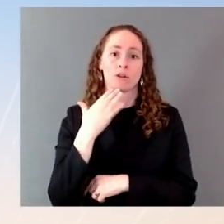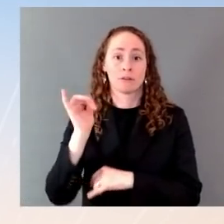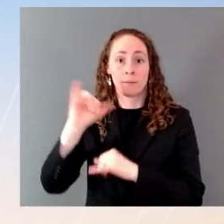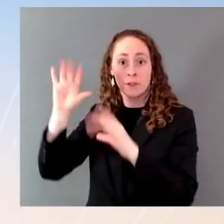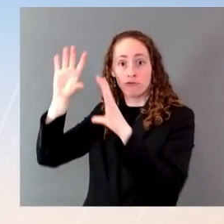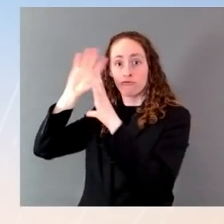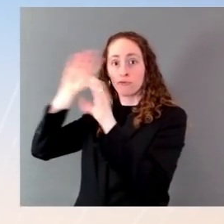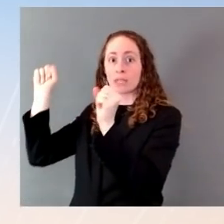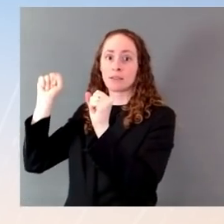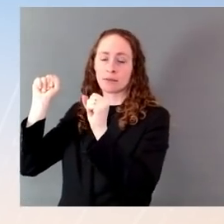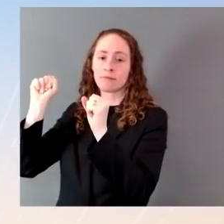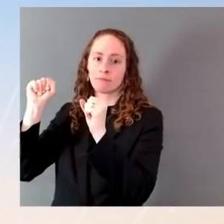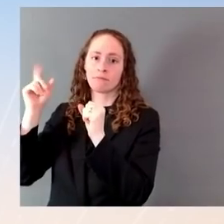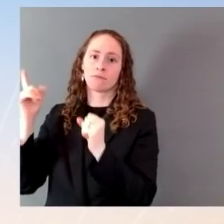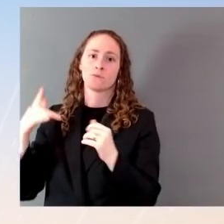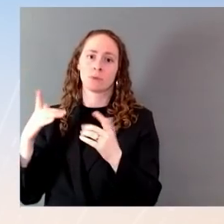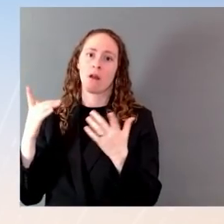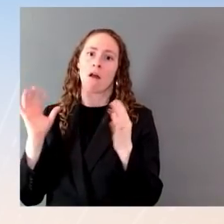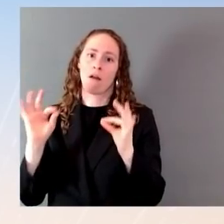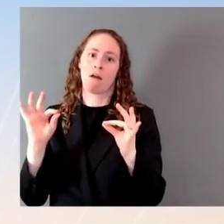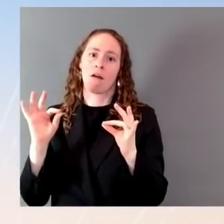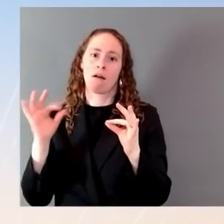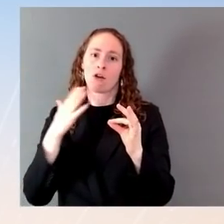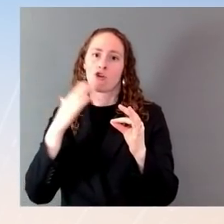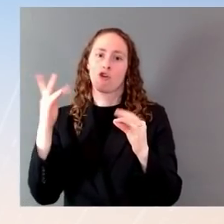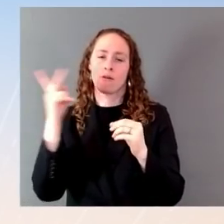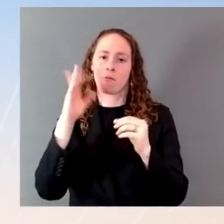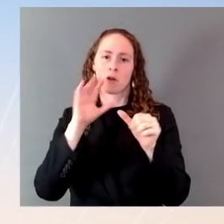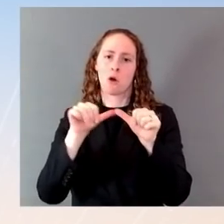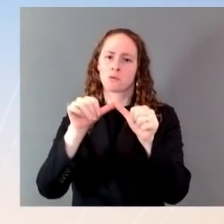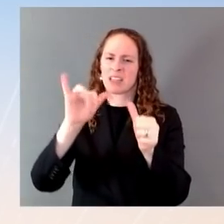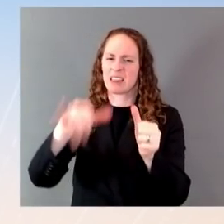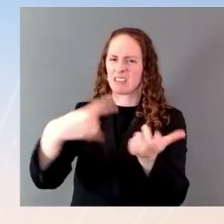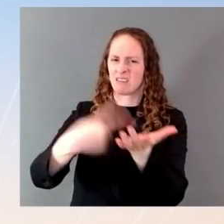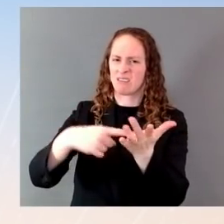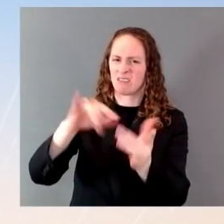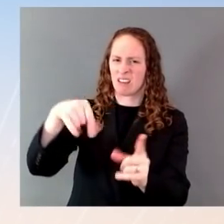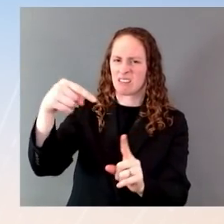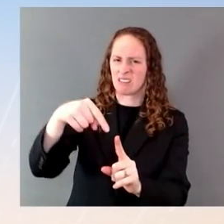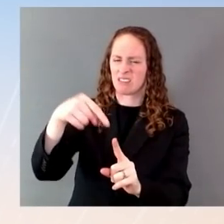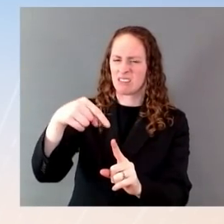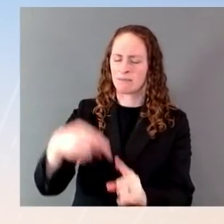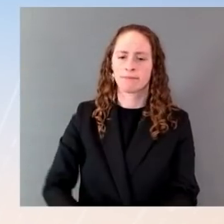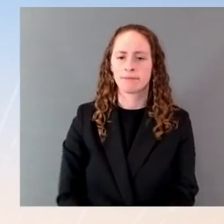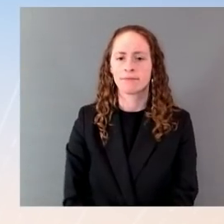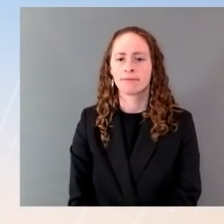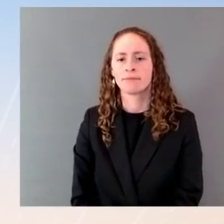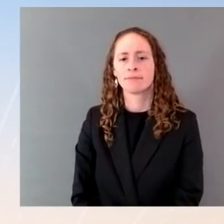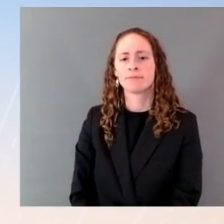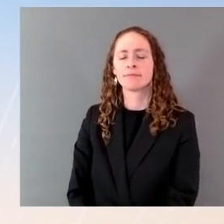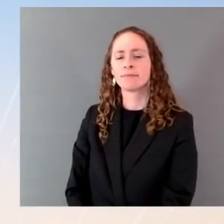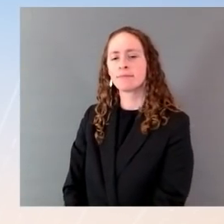if he wants to risk the pipeline not being turned on. Have you made clear to allies that you will,